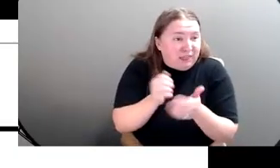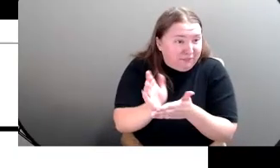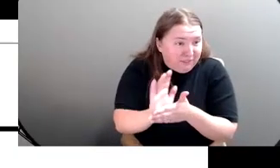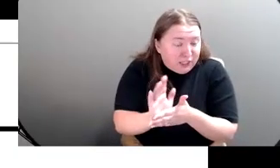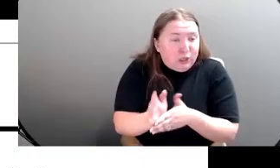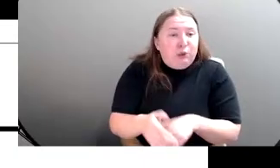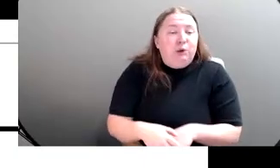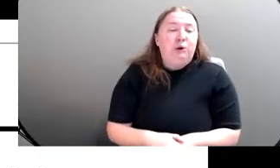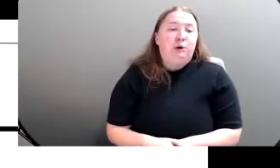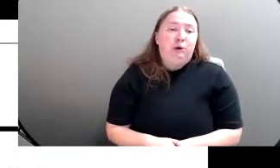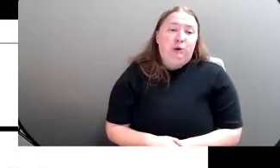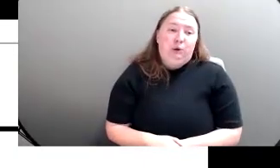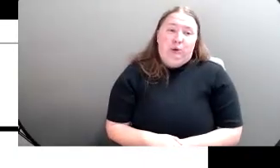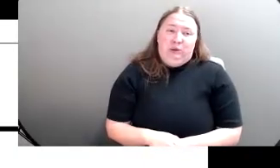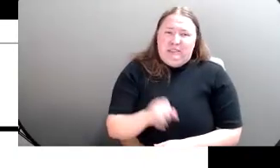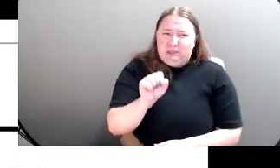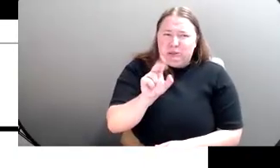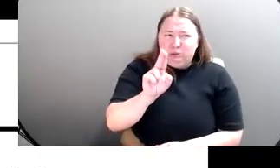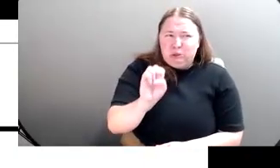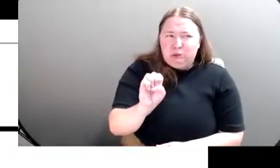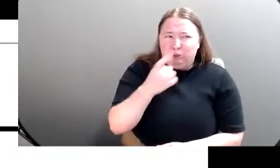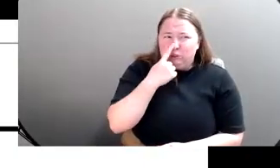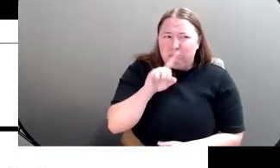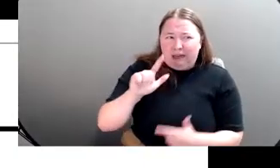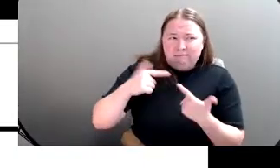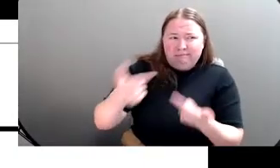And, Sue, do you want to take that question?